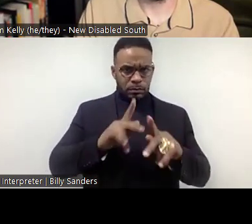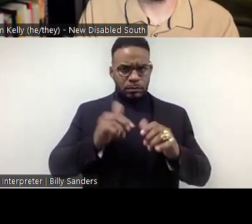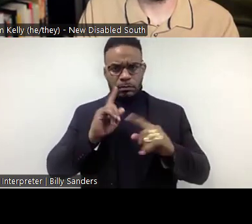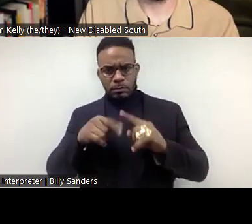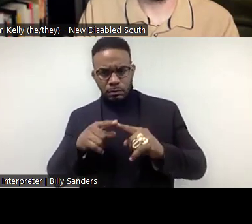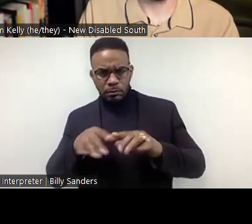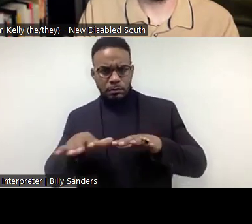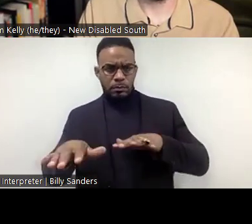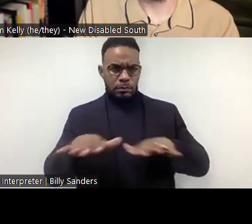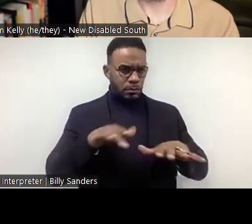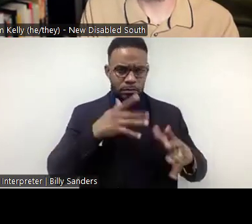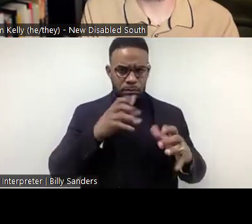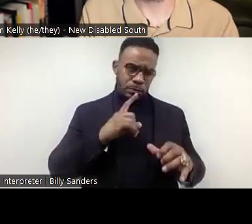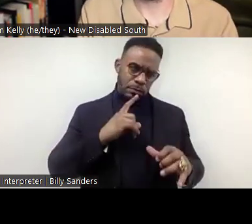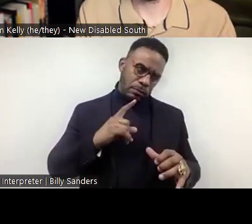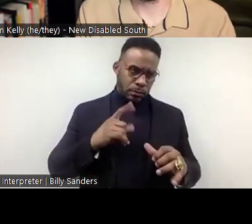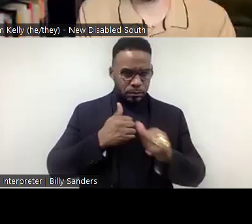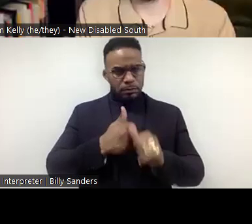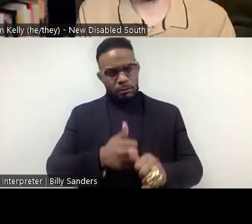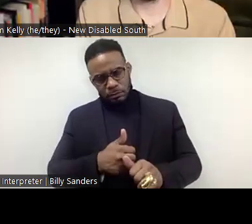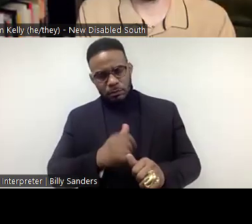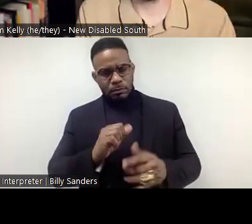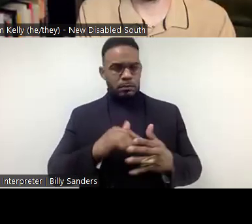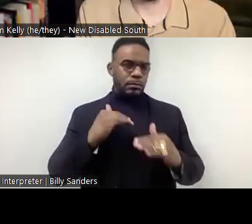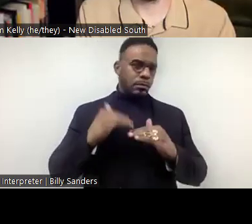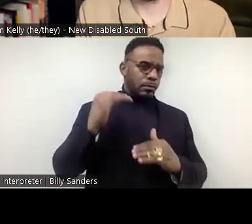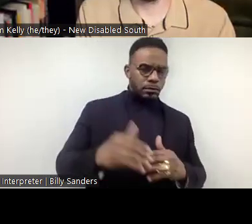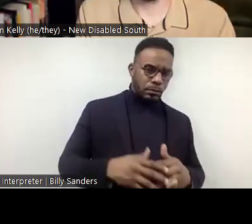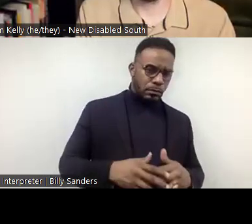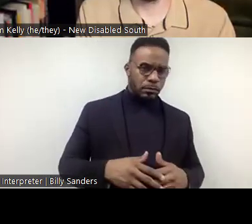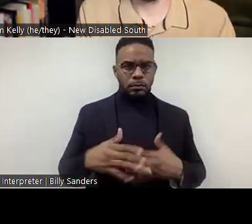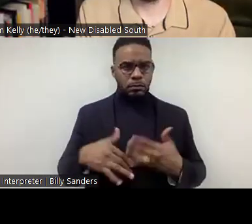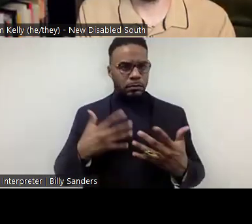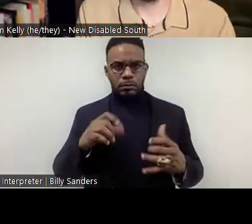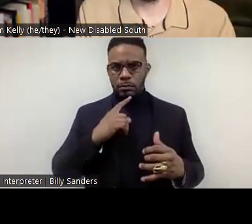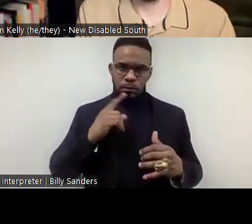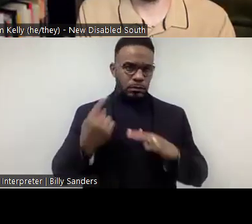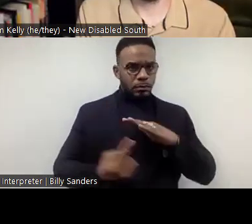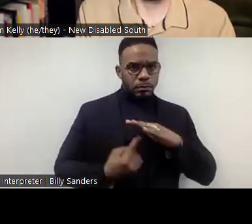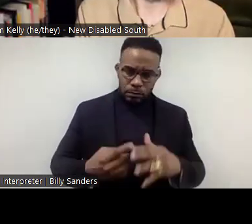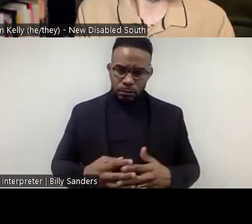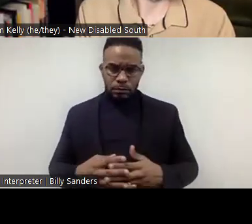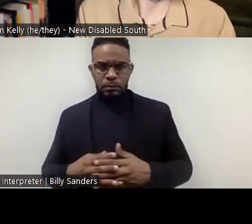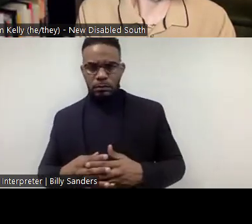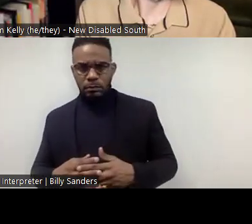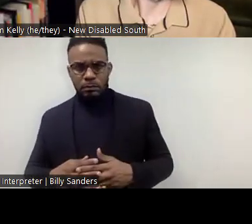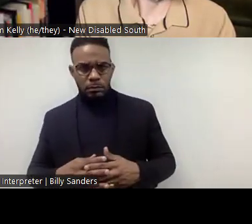of good questions that we'll try to get to, people talking about we don't want to be complying, obeying in advance.